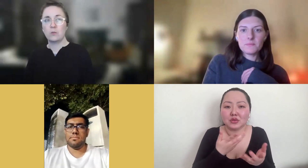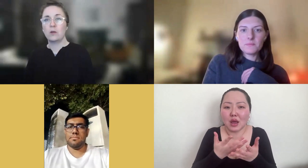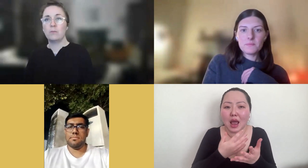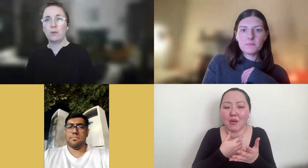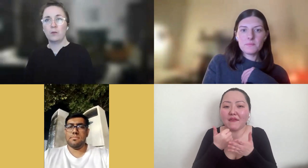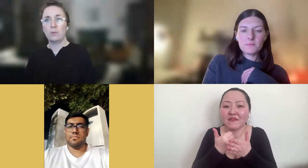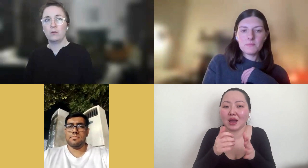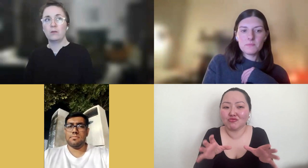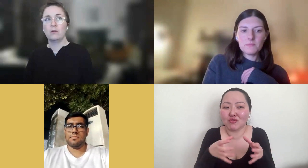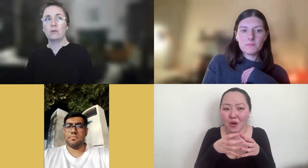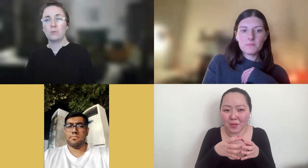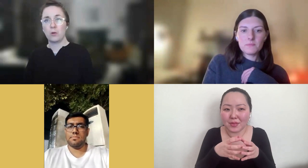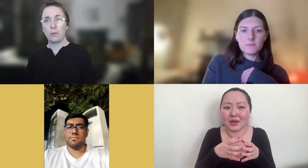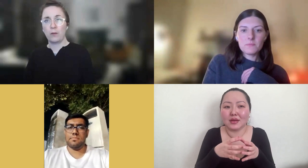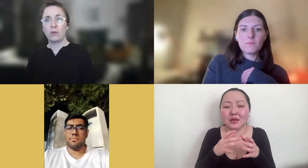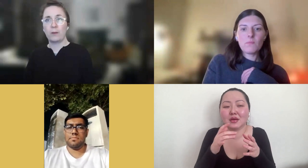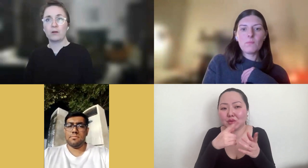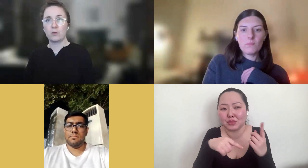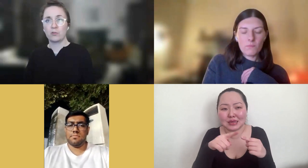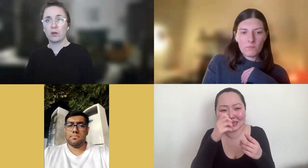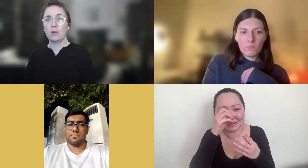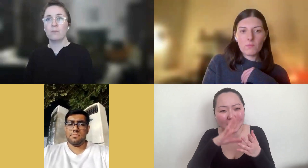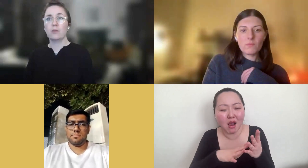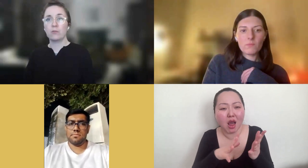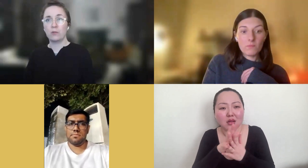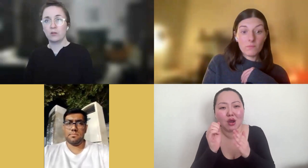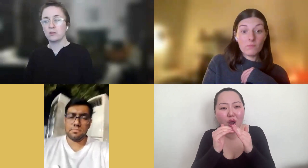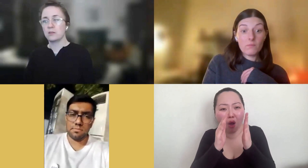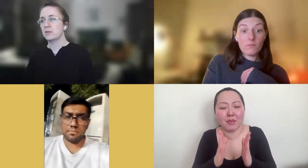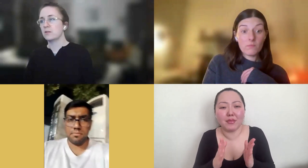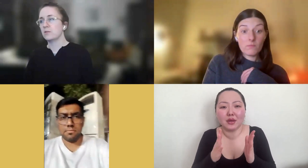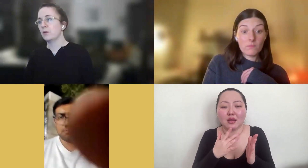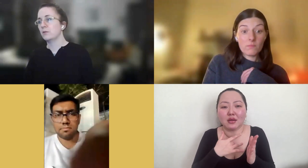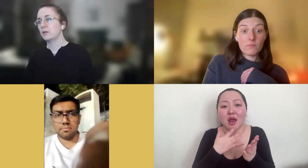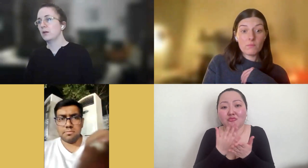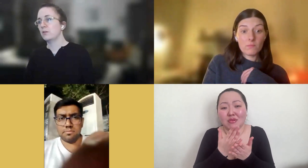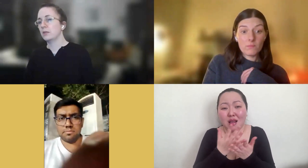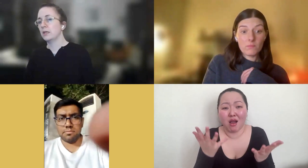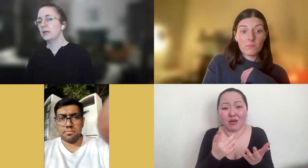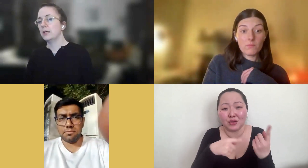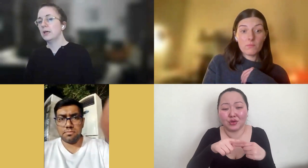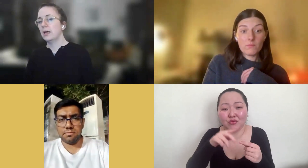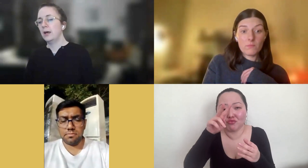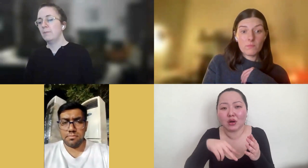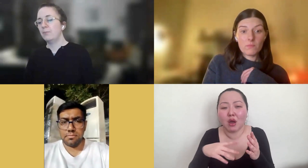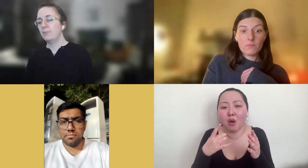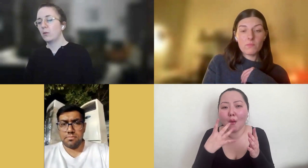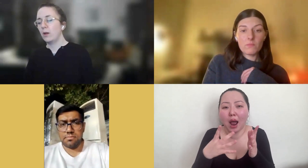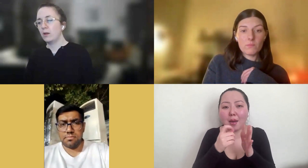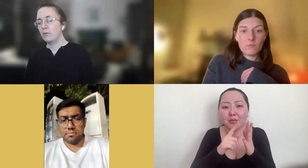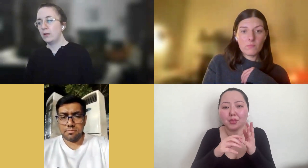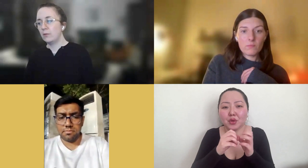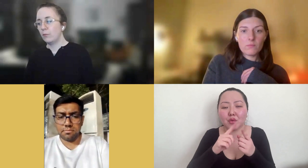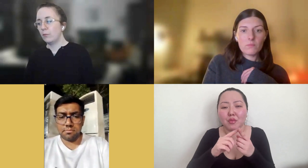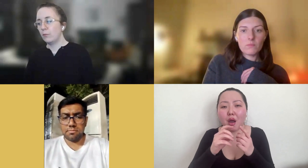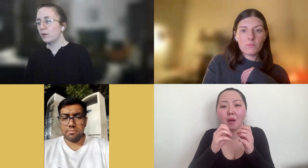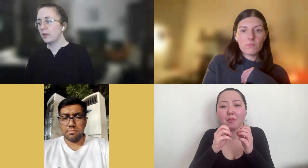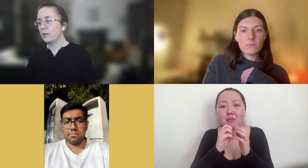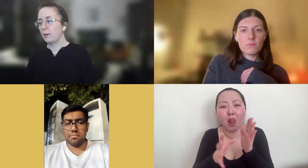read the White Pube blog post about Culture at Home . It is really good. And thinking